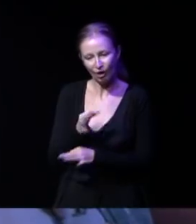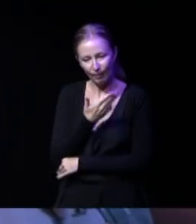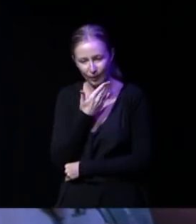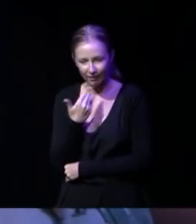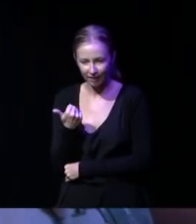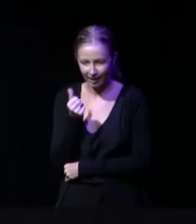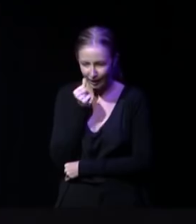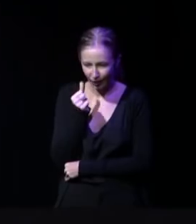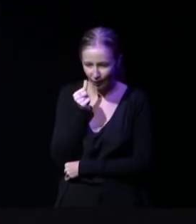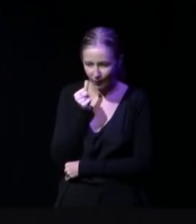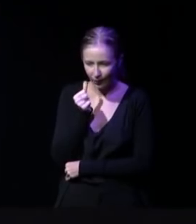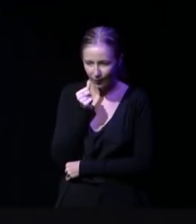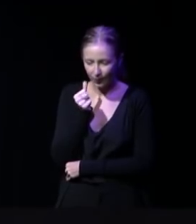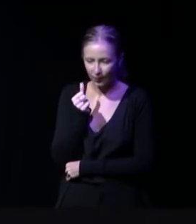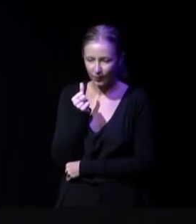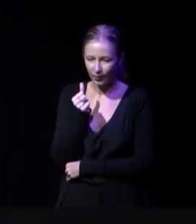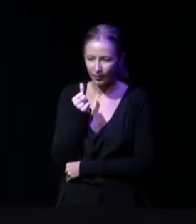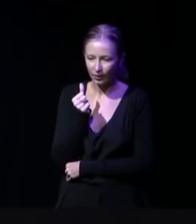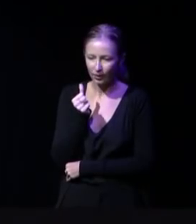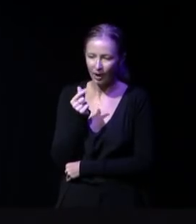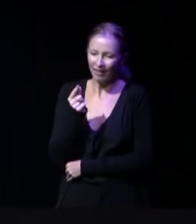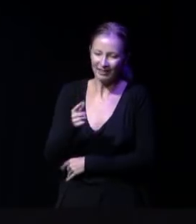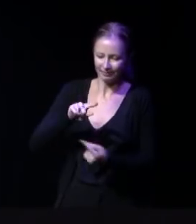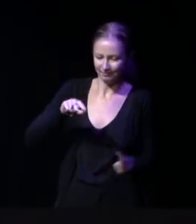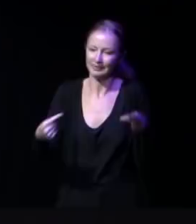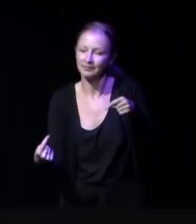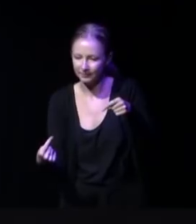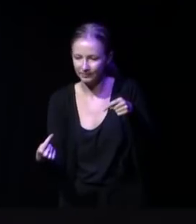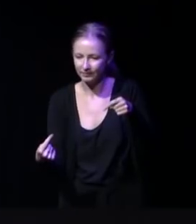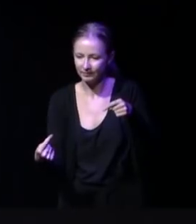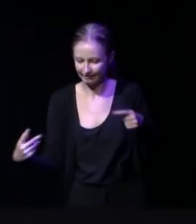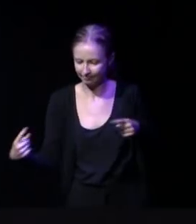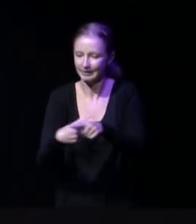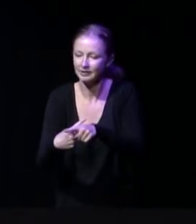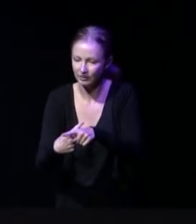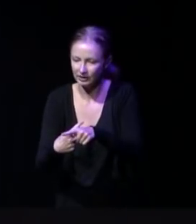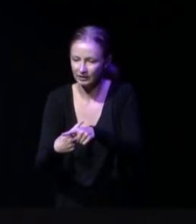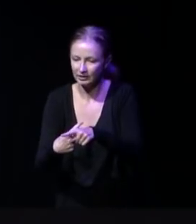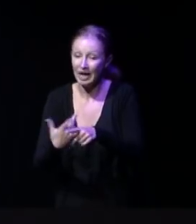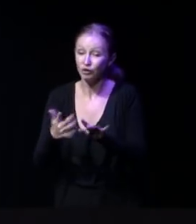It's, this is the schism; that this system of qualifying beauty